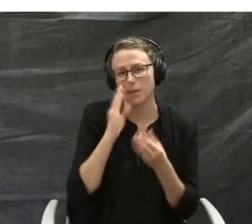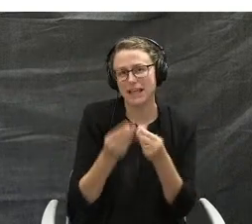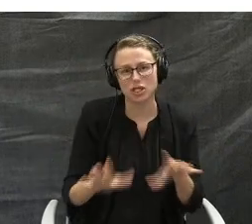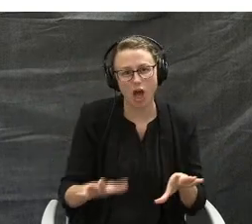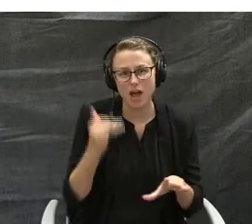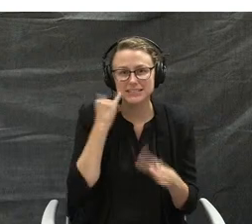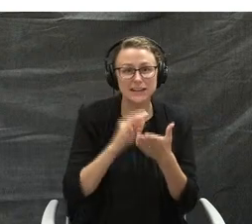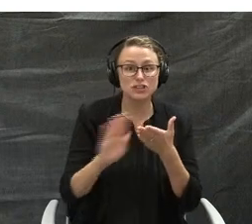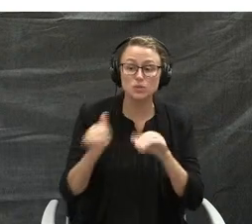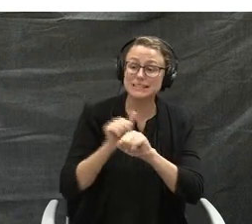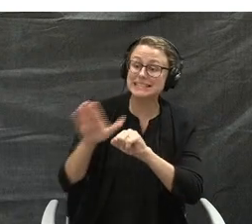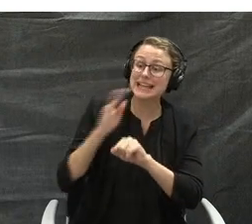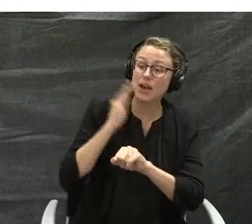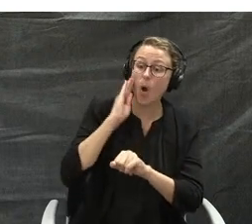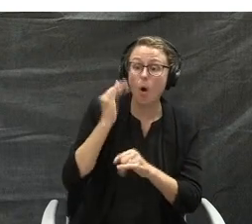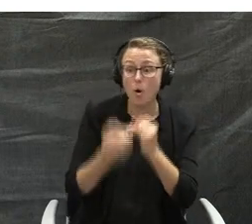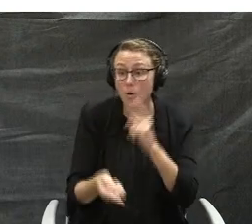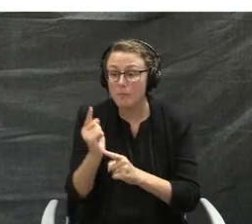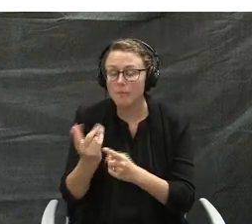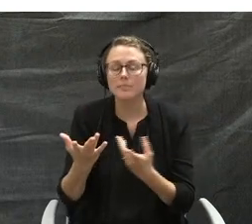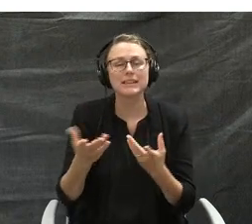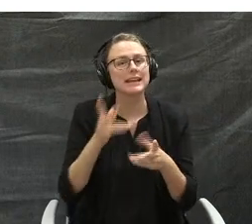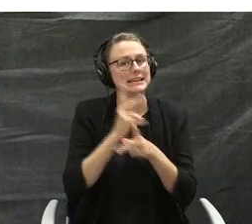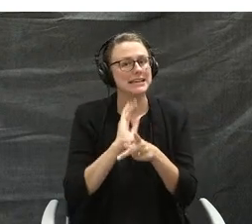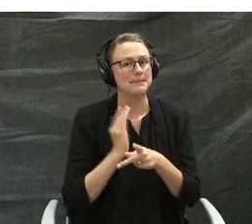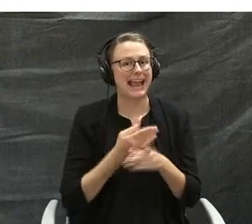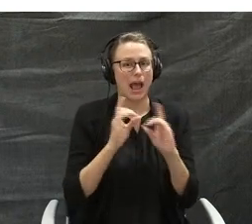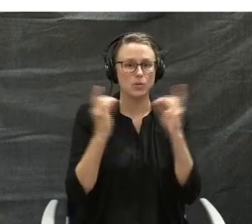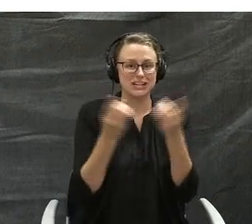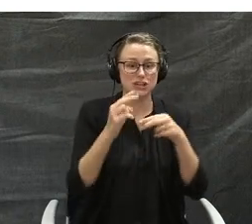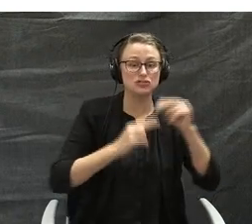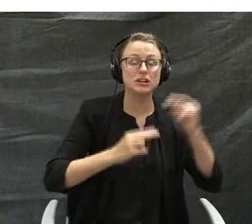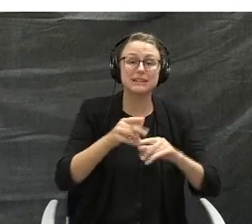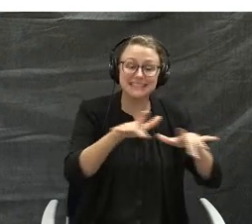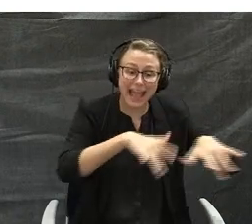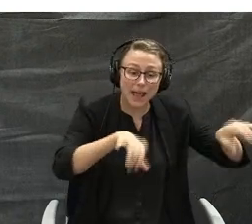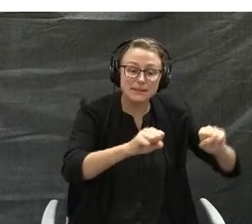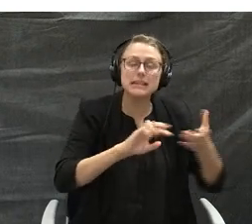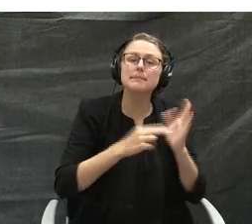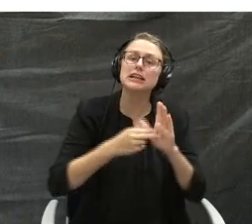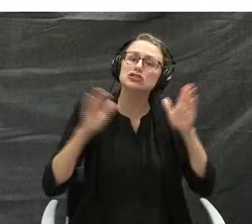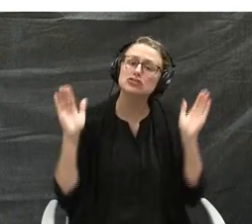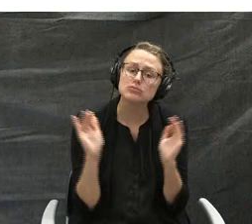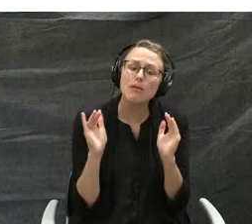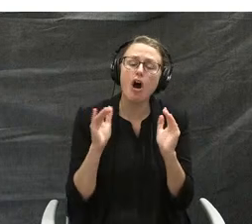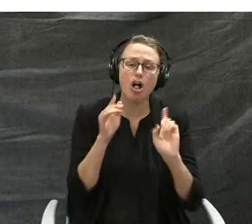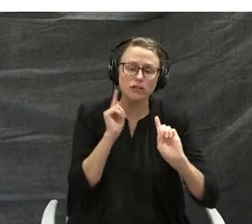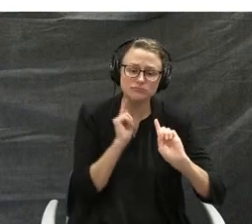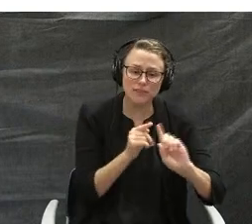unexpectedly. Keeping our district buildings empty would allow small and targeted group learning such as special add,